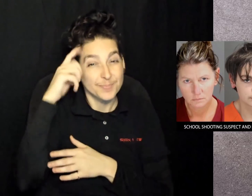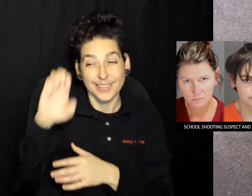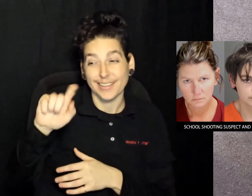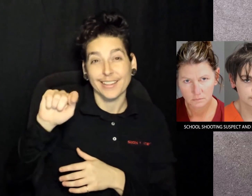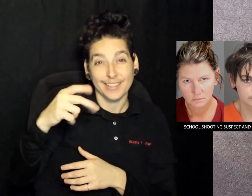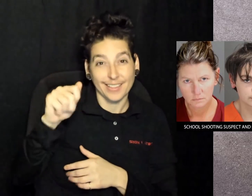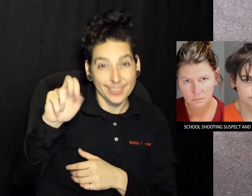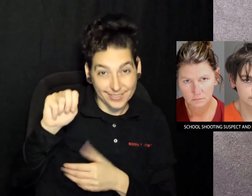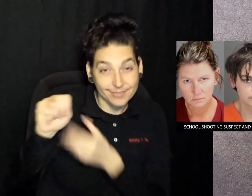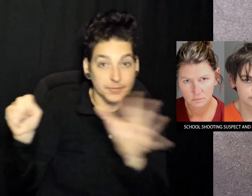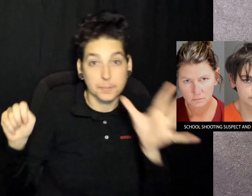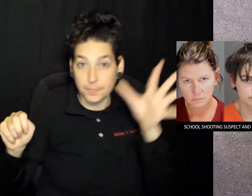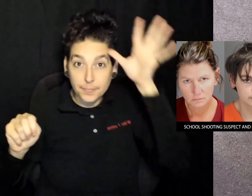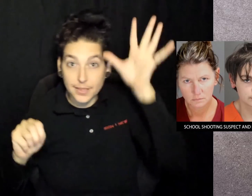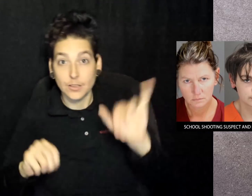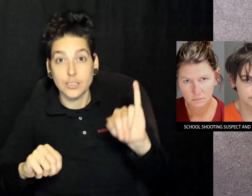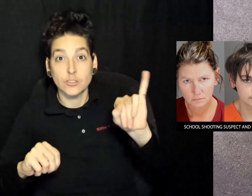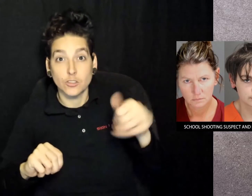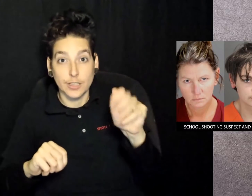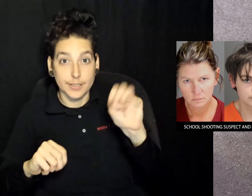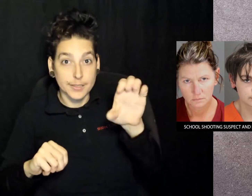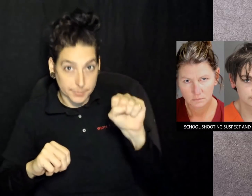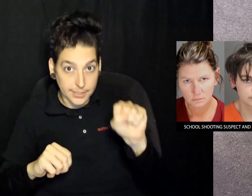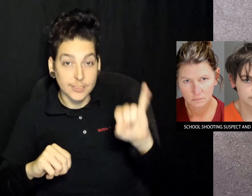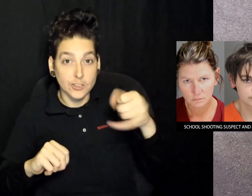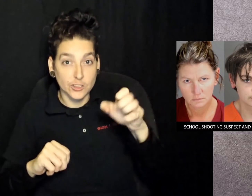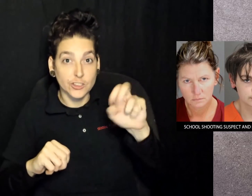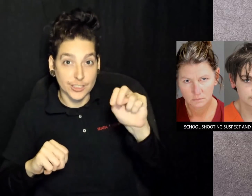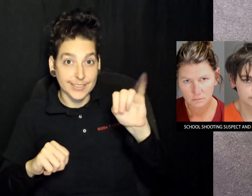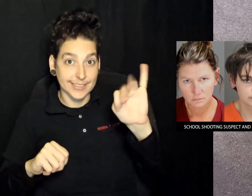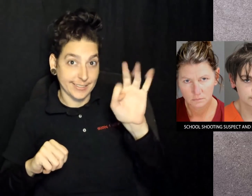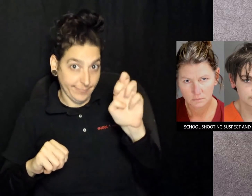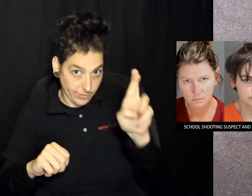authorities in Oxford Michigan say high school shooting suspect Ethan Crumbley